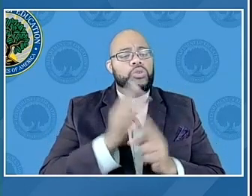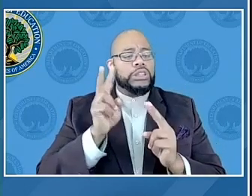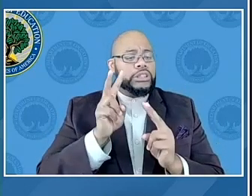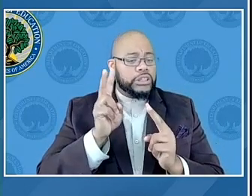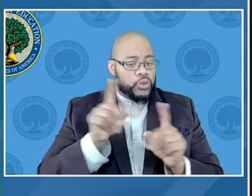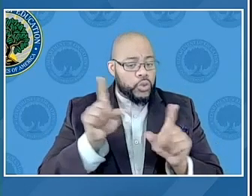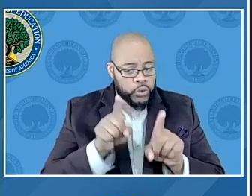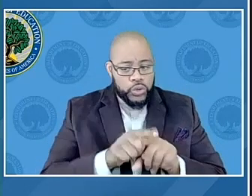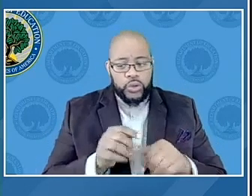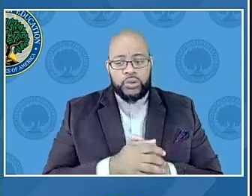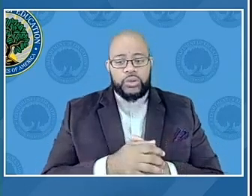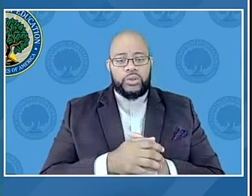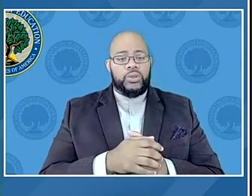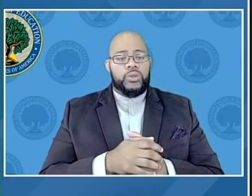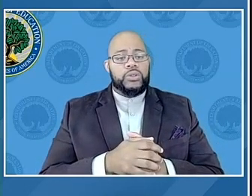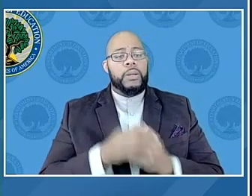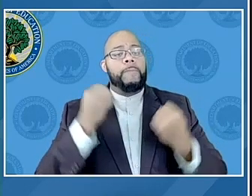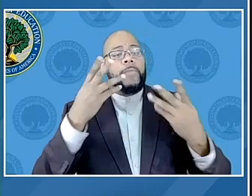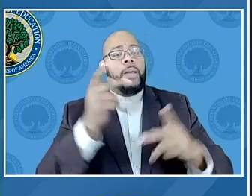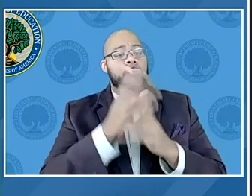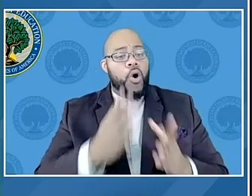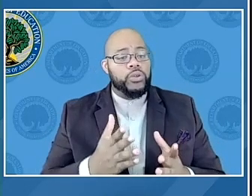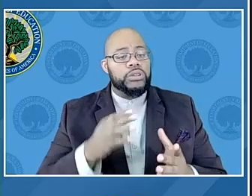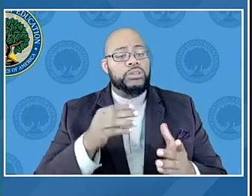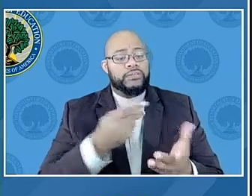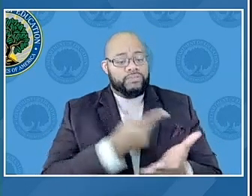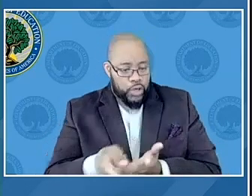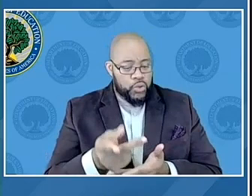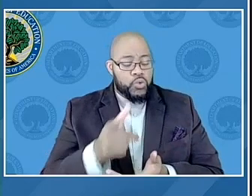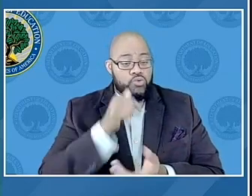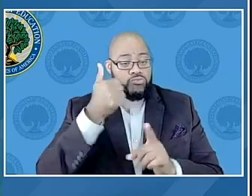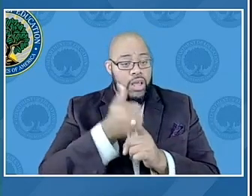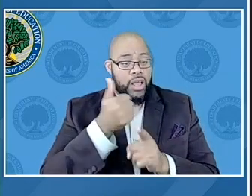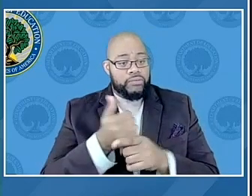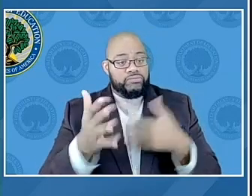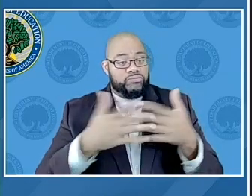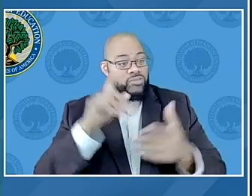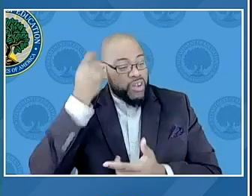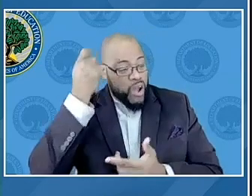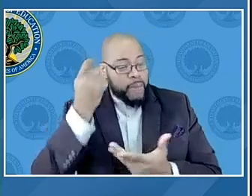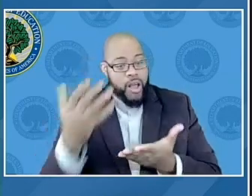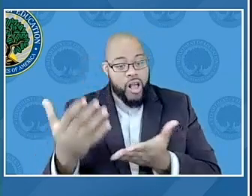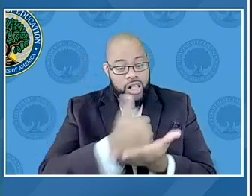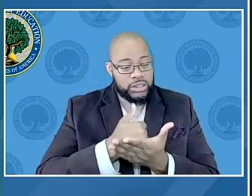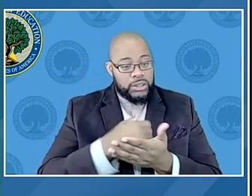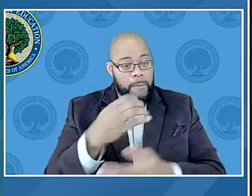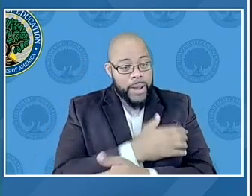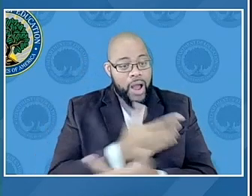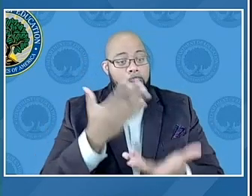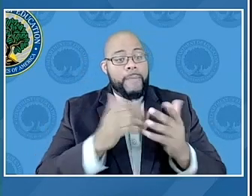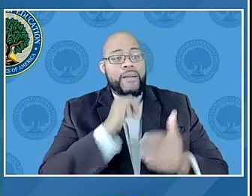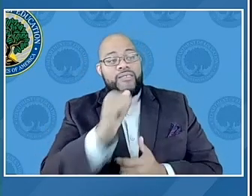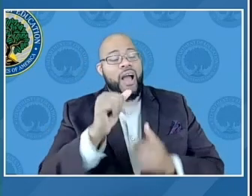There are many borrowers in default who, despite the Government's collection powers, may not be able to repay the